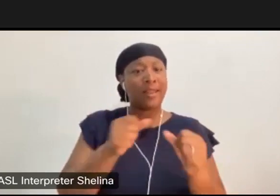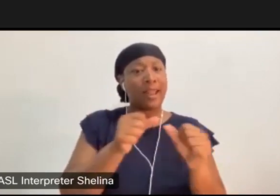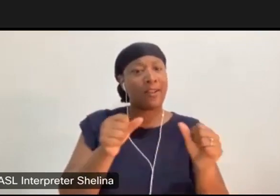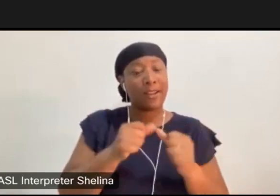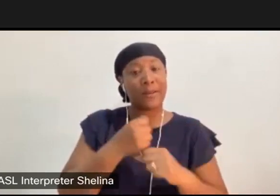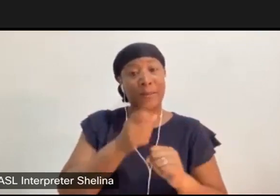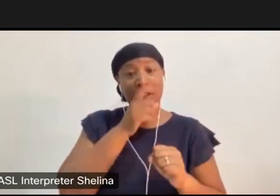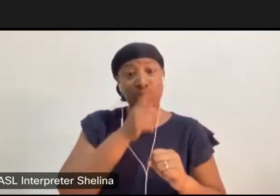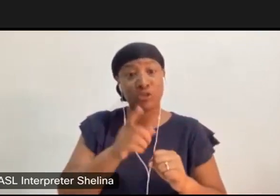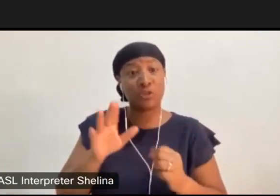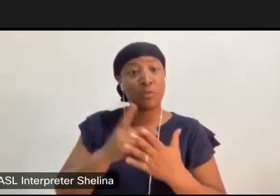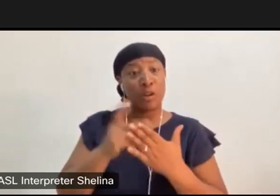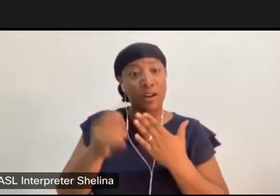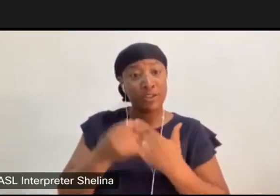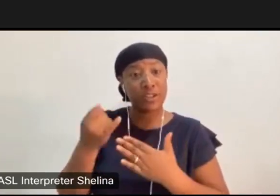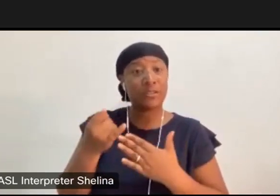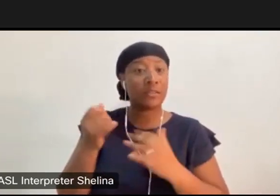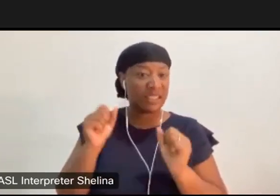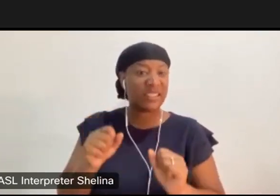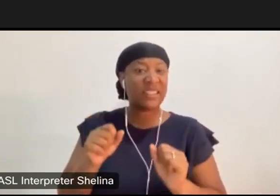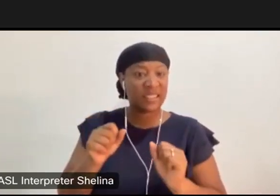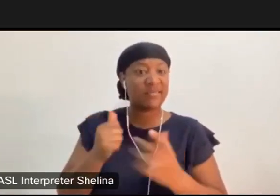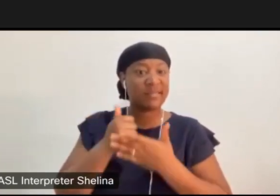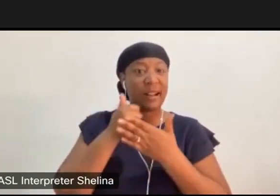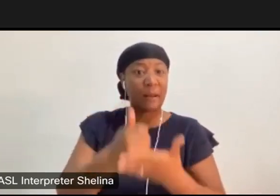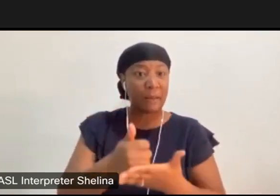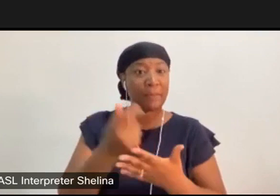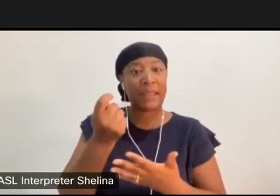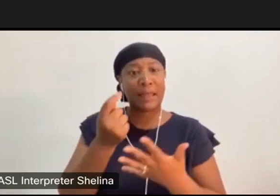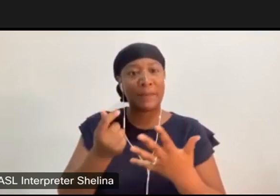your project aims to contribute to eliminating a disparity in what you are proposing.